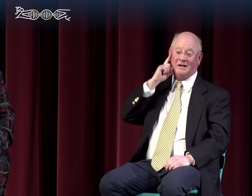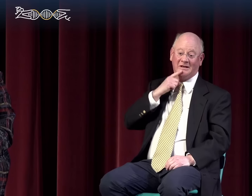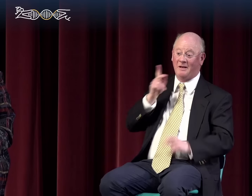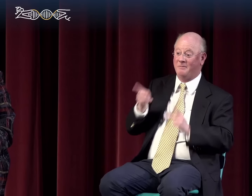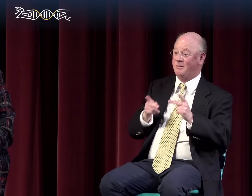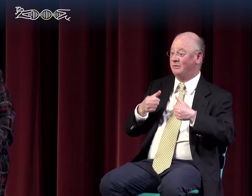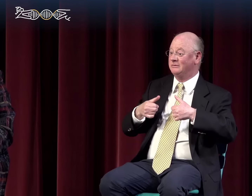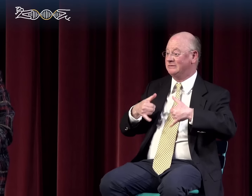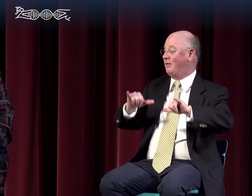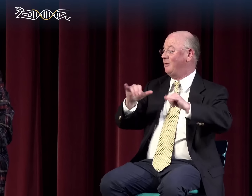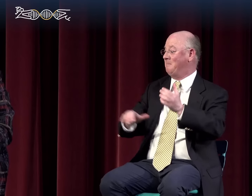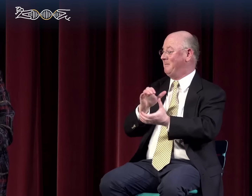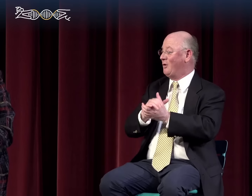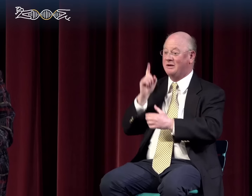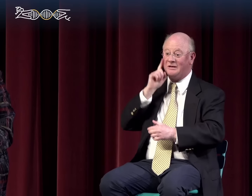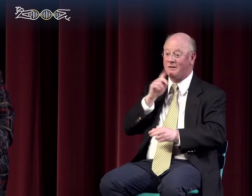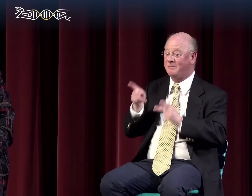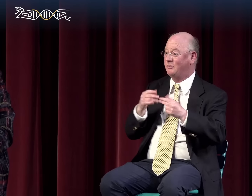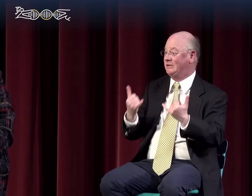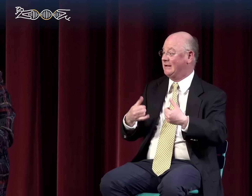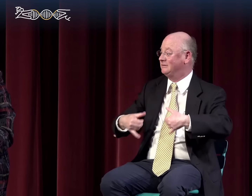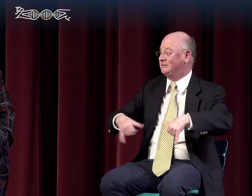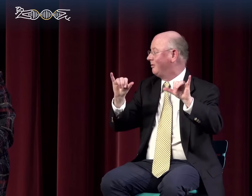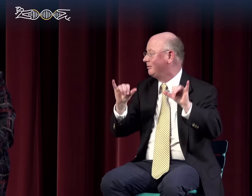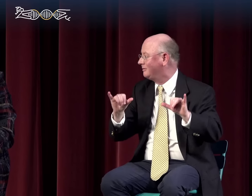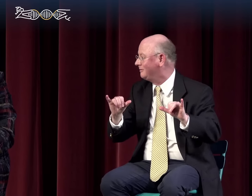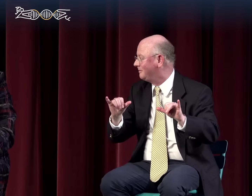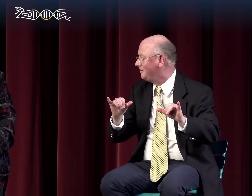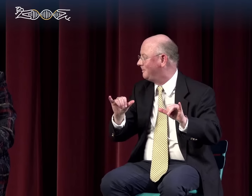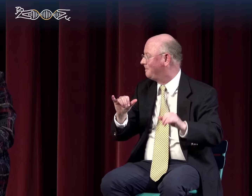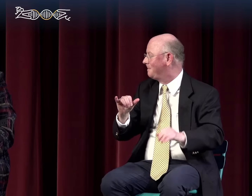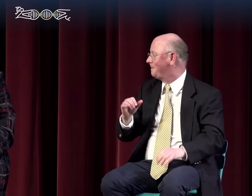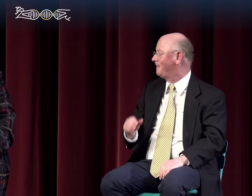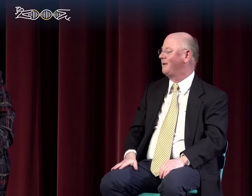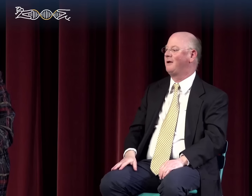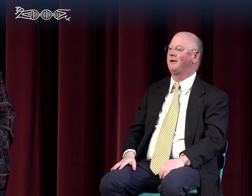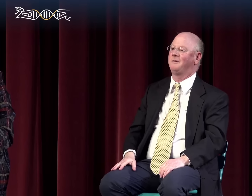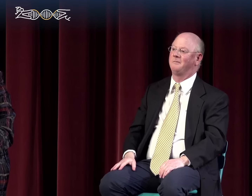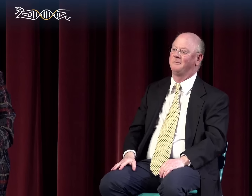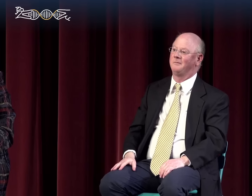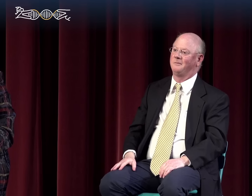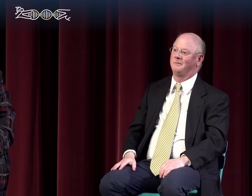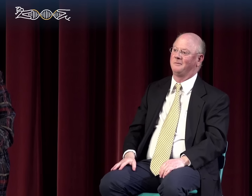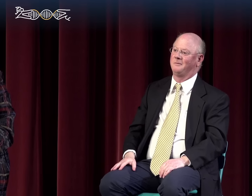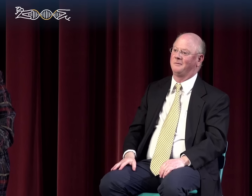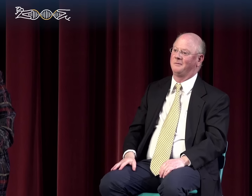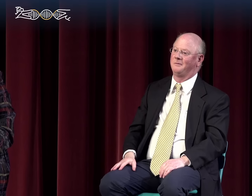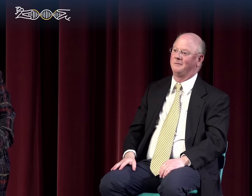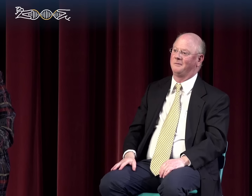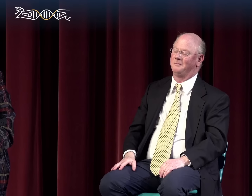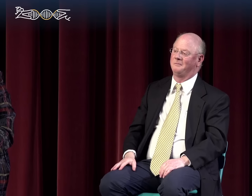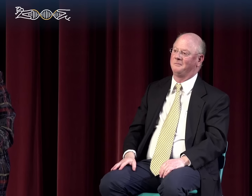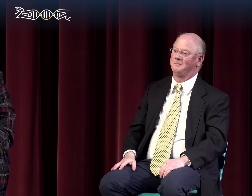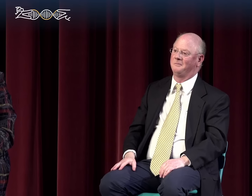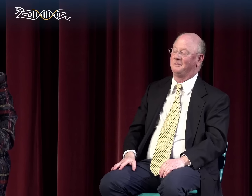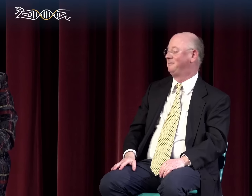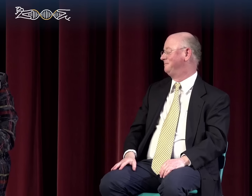Deaf people still married Deaf people then, and still do today.